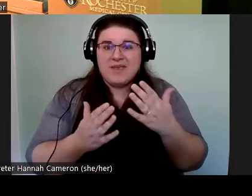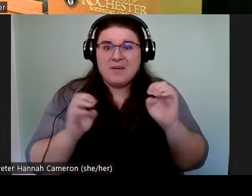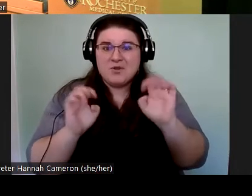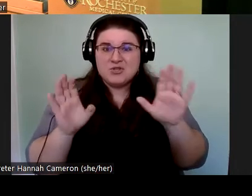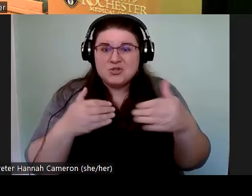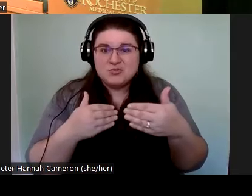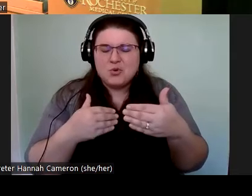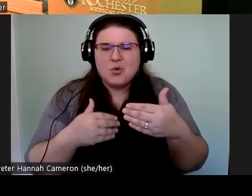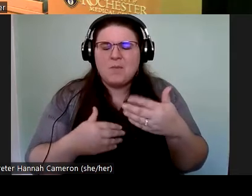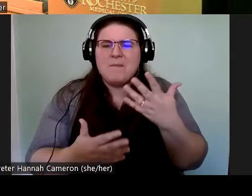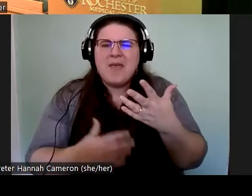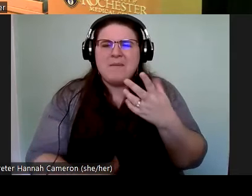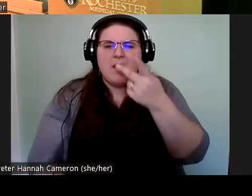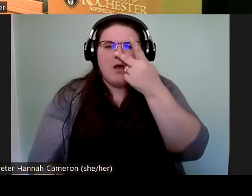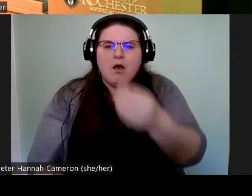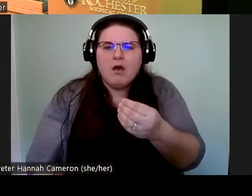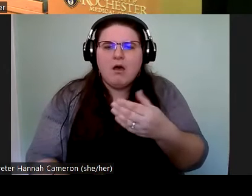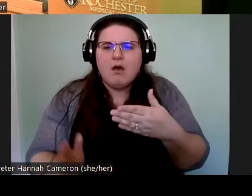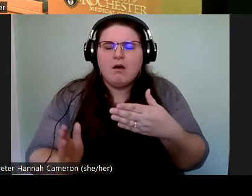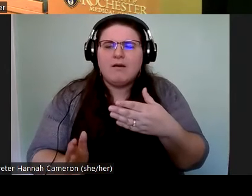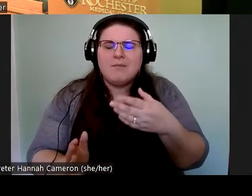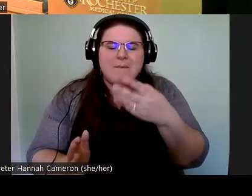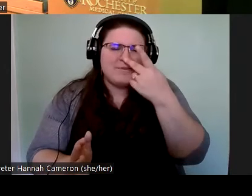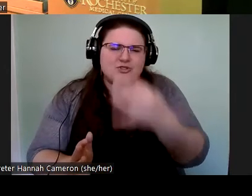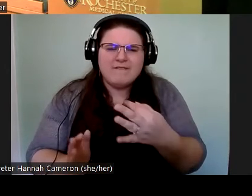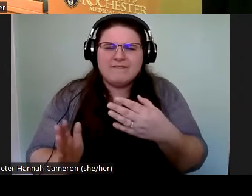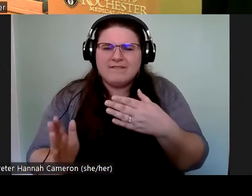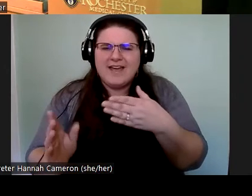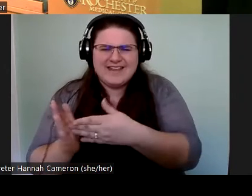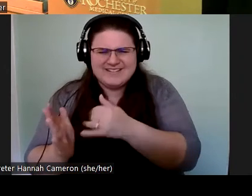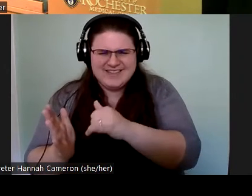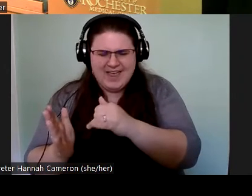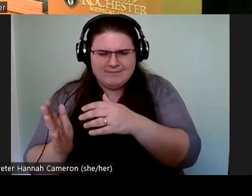who brought them to the emergency room so you don't have to ask them once you can ask them the